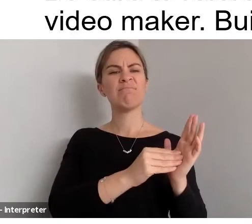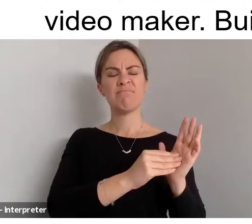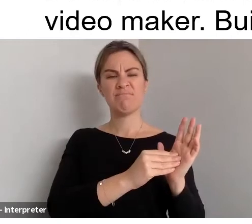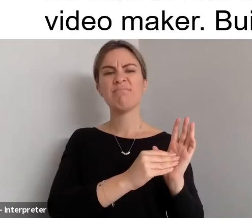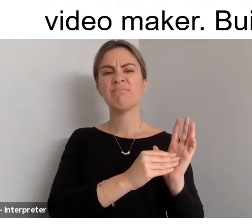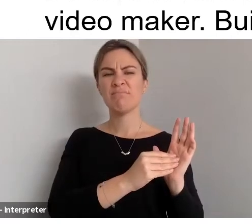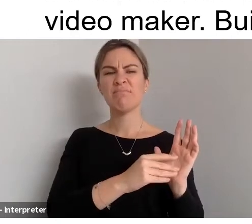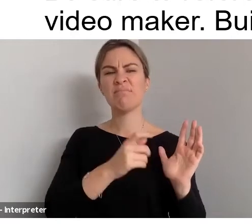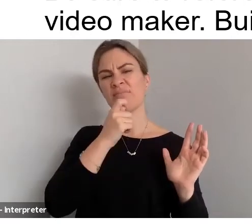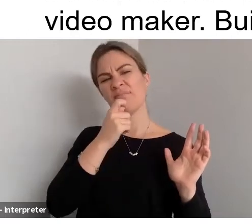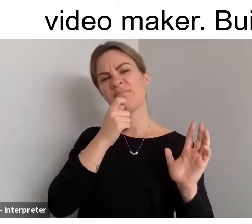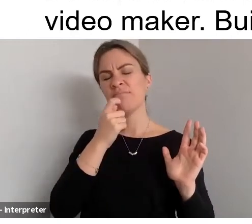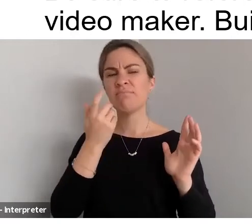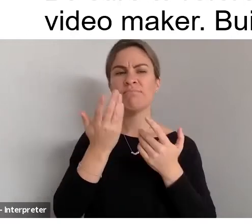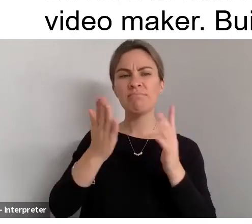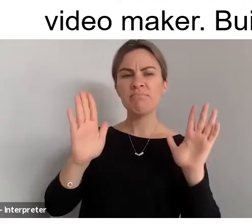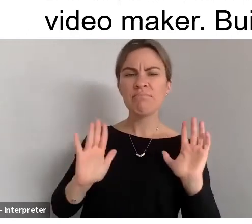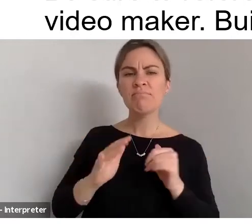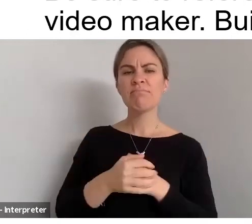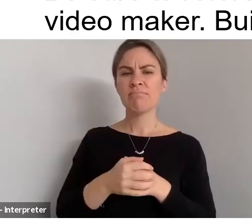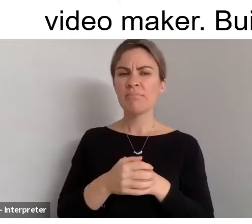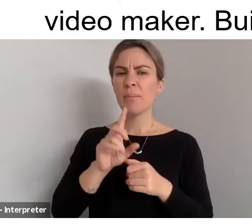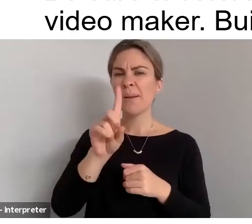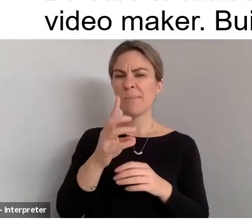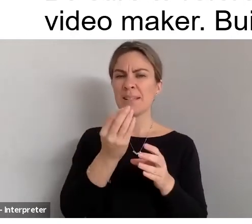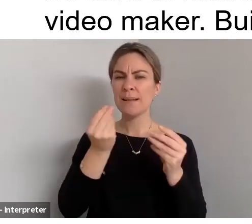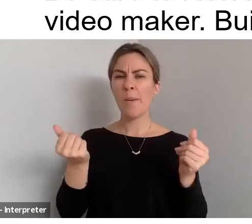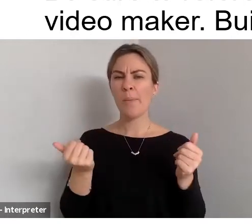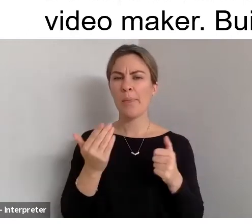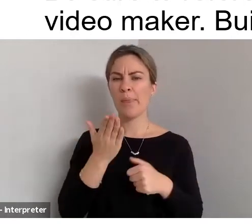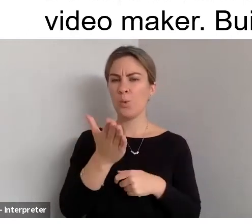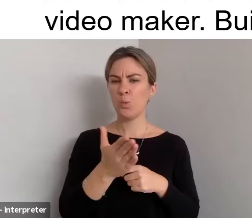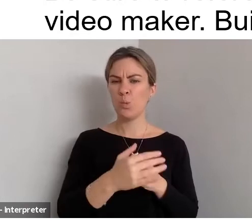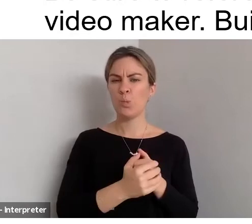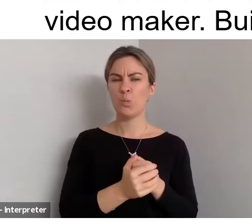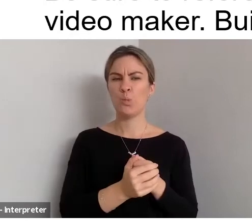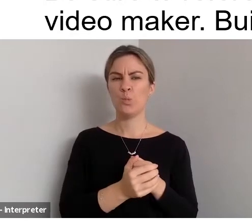But it is something you can do on a personal level.